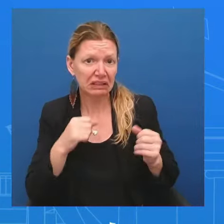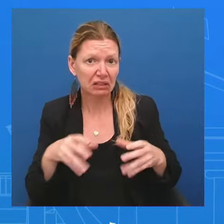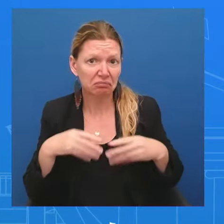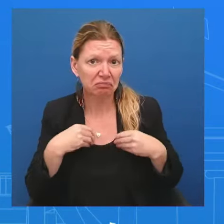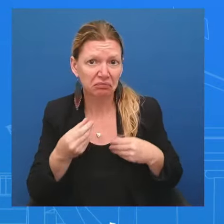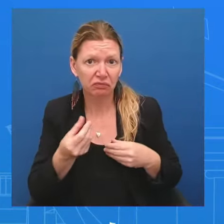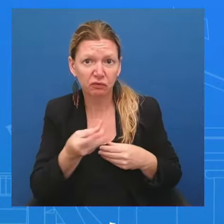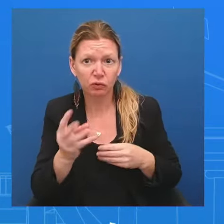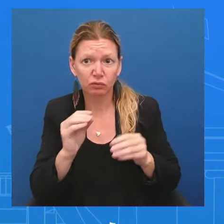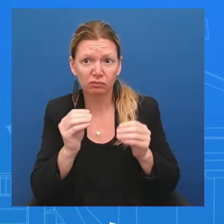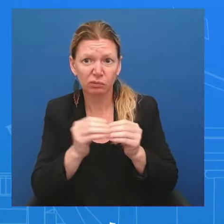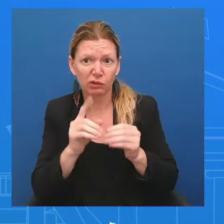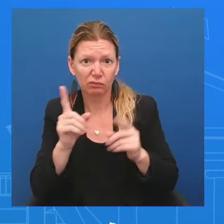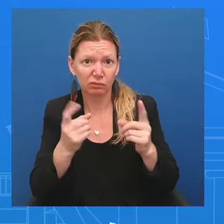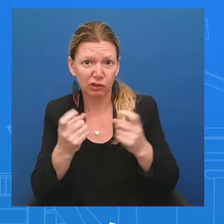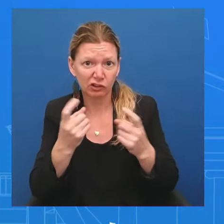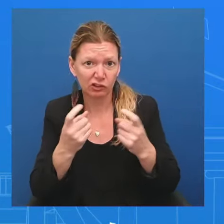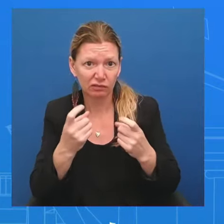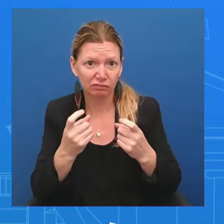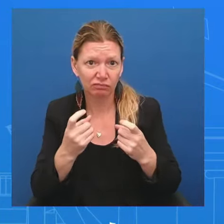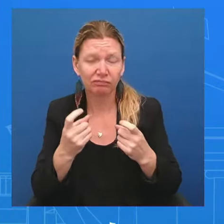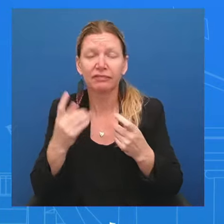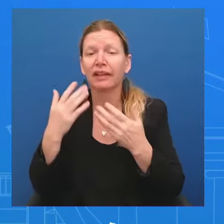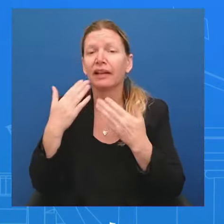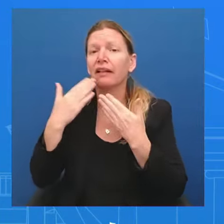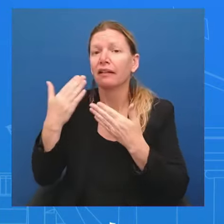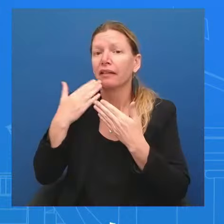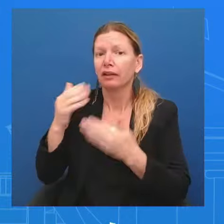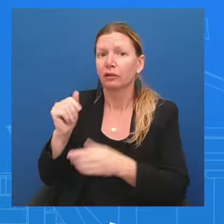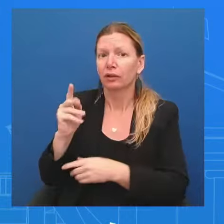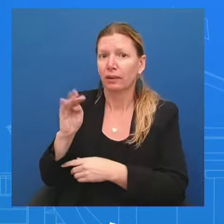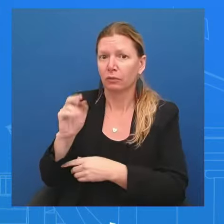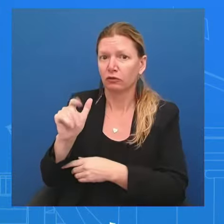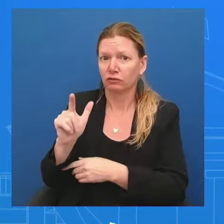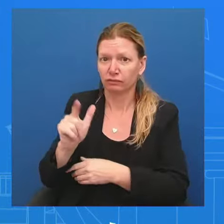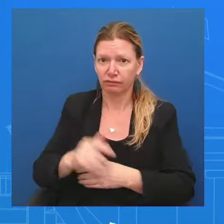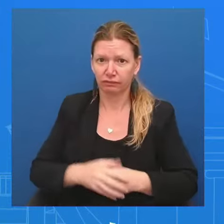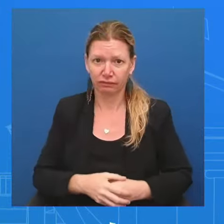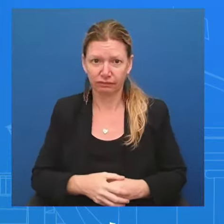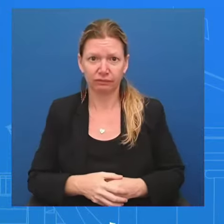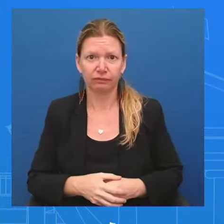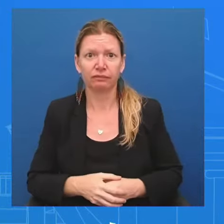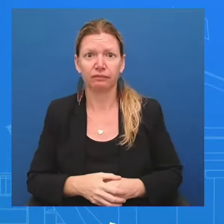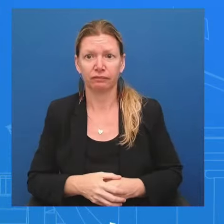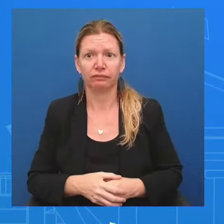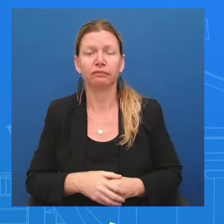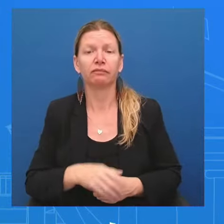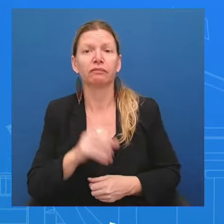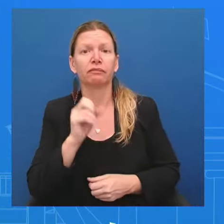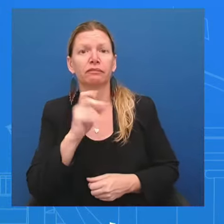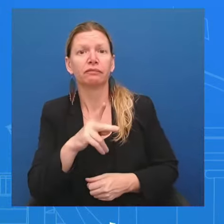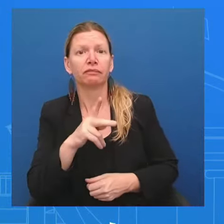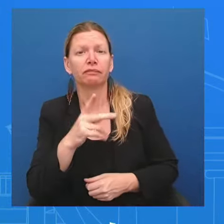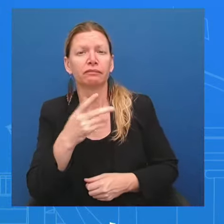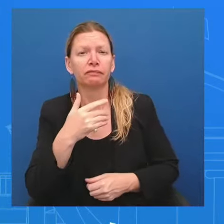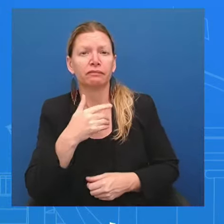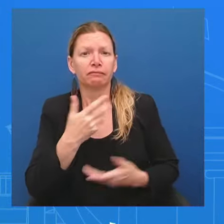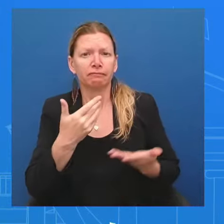Okay, go ahead, . The Press: I just had a couple of scheduling questions. Ms. Jean-Pierre: Yeah, sure. The Press: You mentioned the FEMA Administrators going to Arkansas. How about the President?